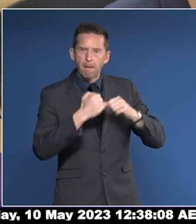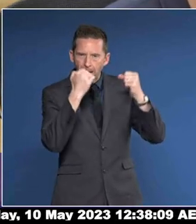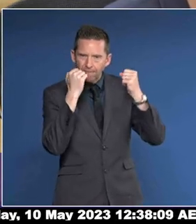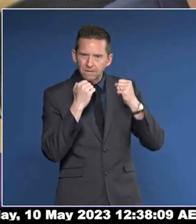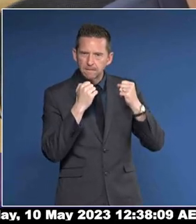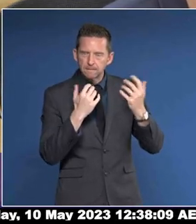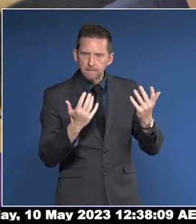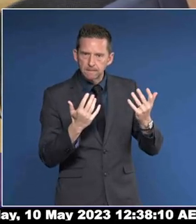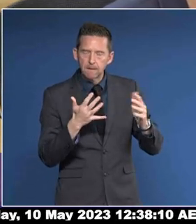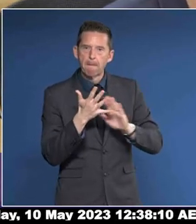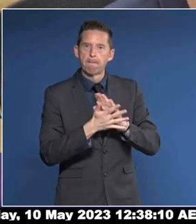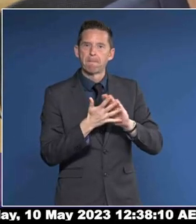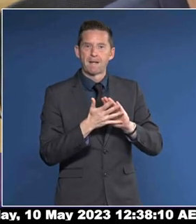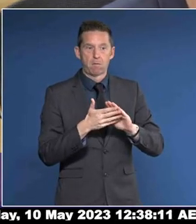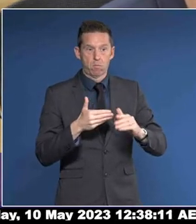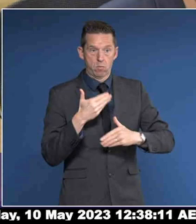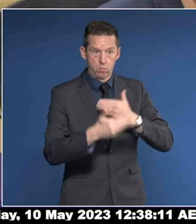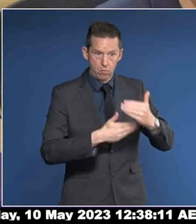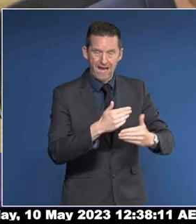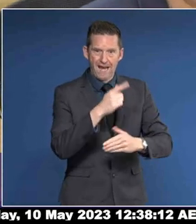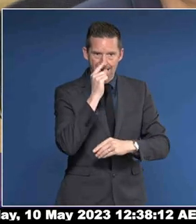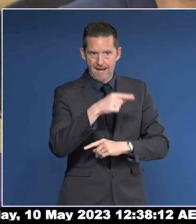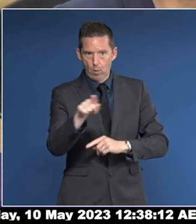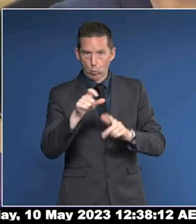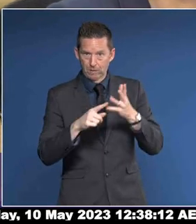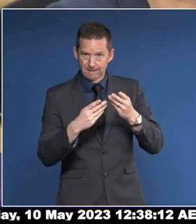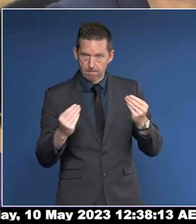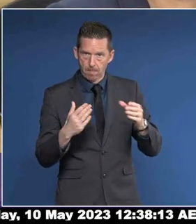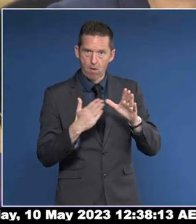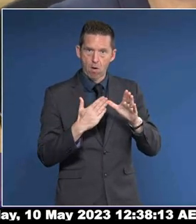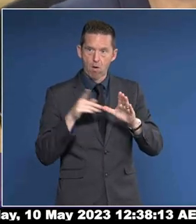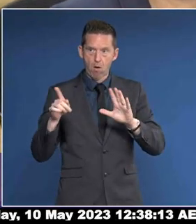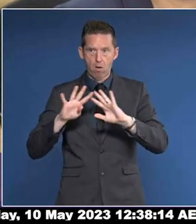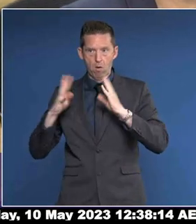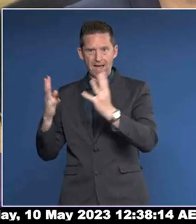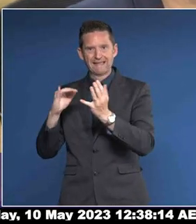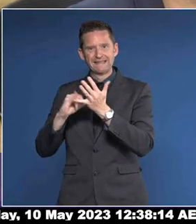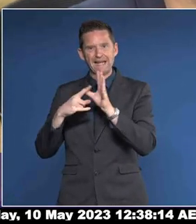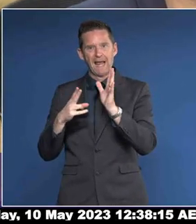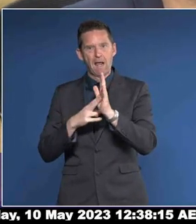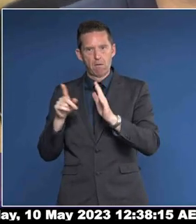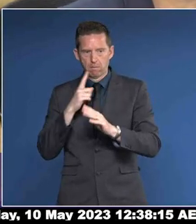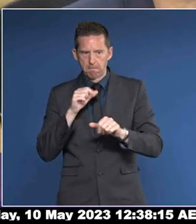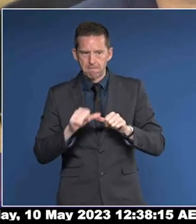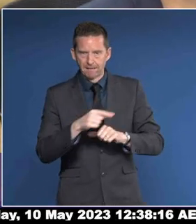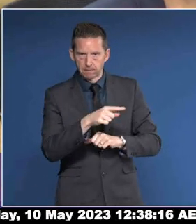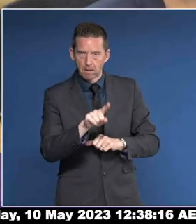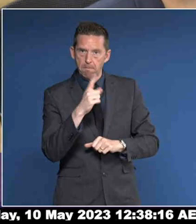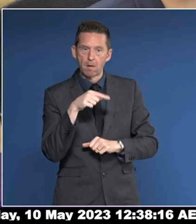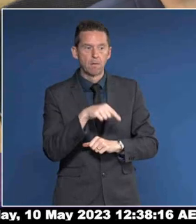may be commenced upon a recommendation by SCAN. However, at this stage, the offender is being dealt with by DOCS.'